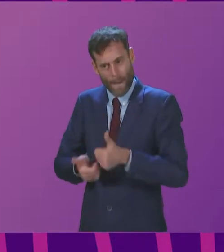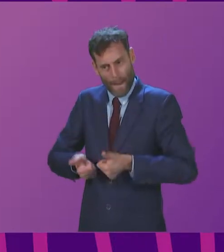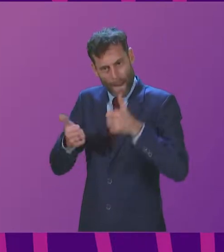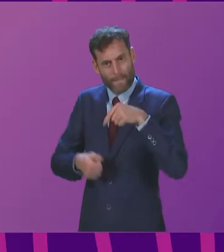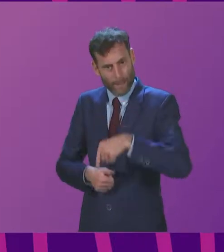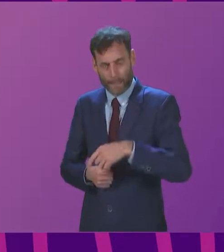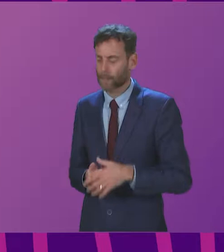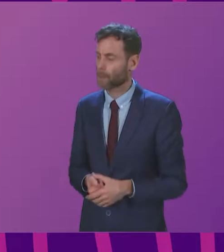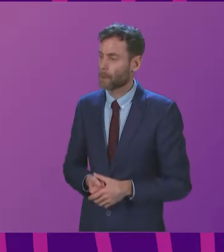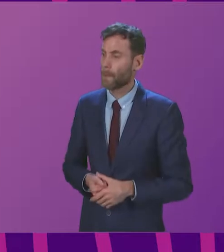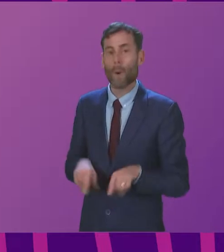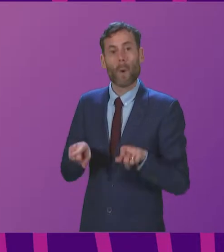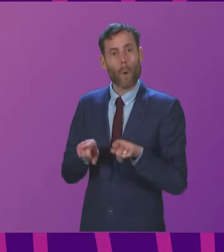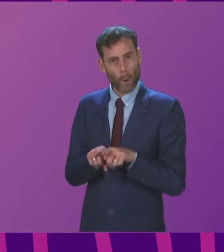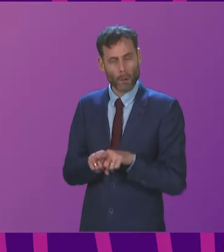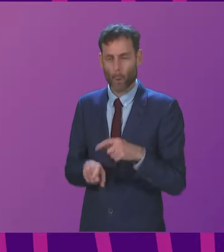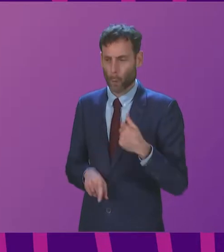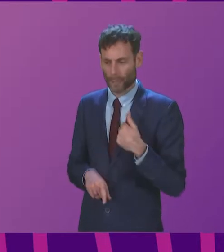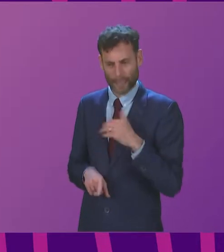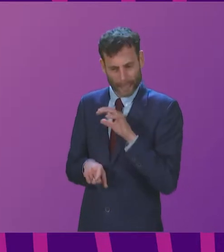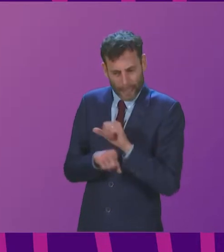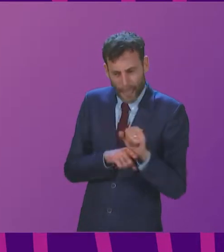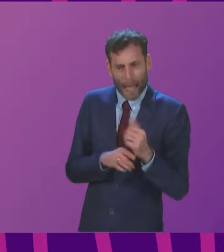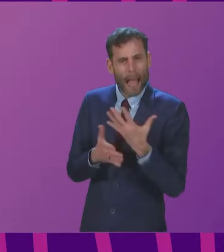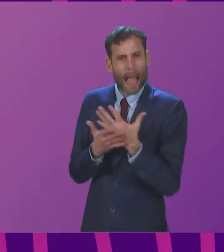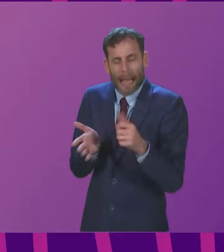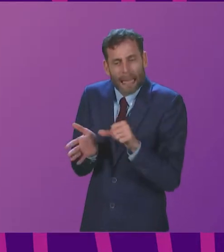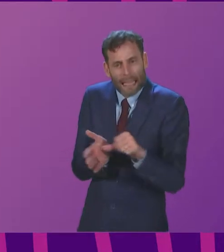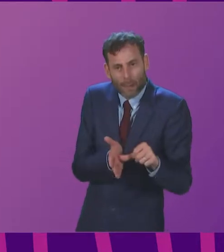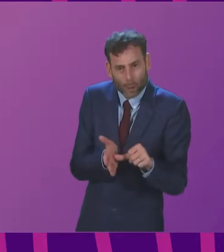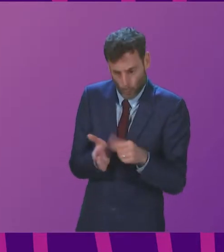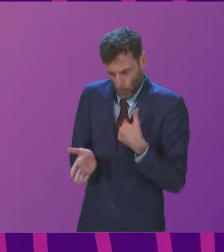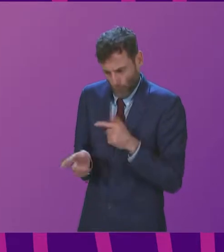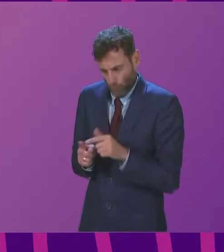addressing issues that arise—as they will in a scheme that is as large and complex